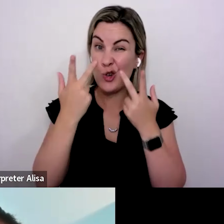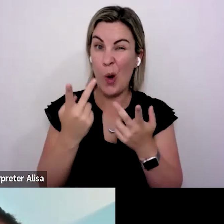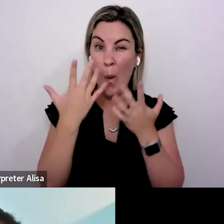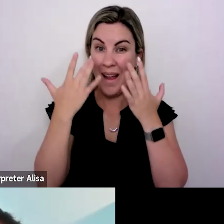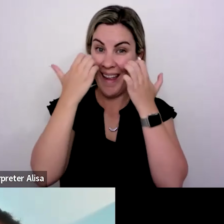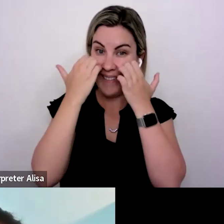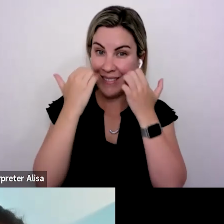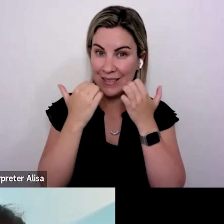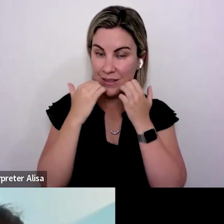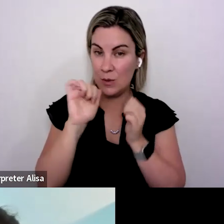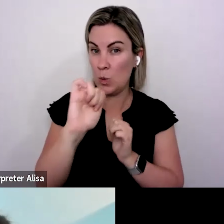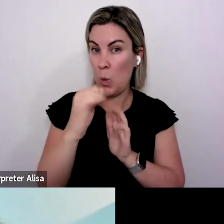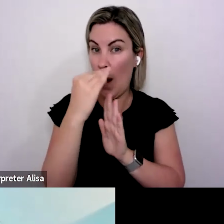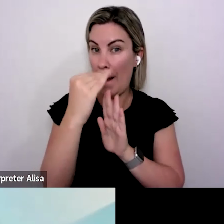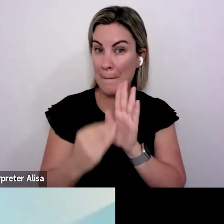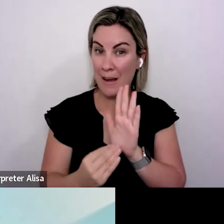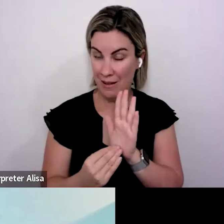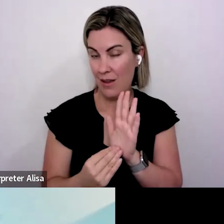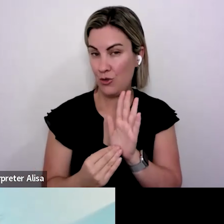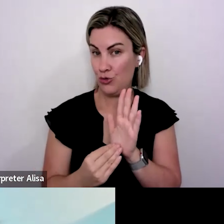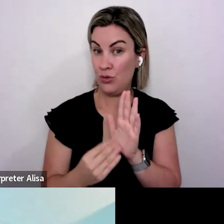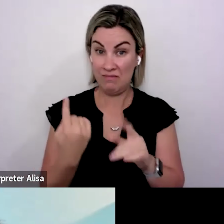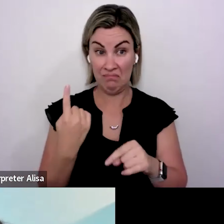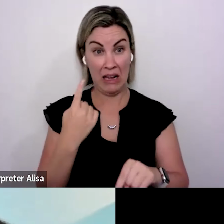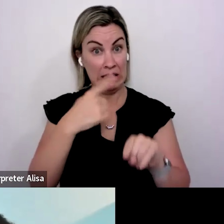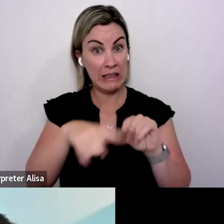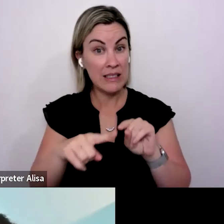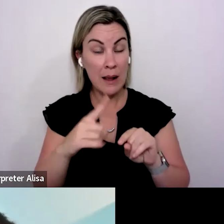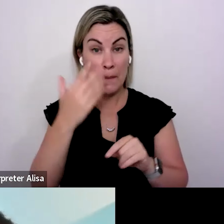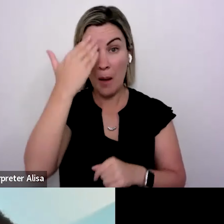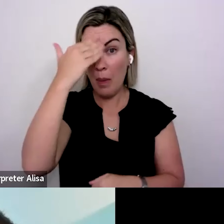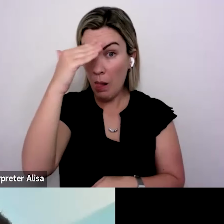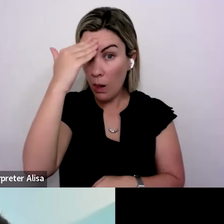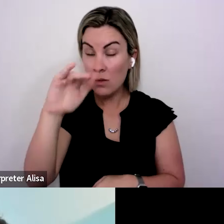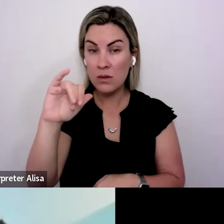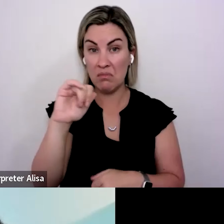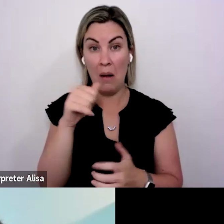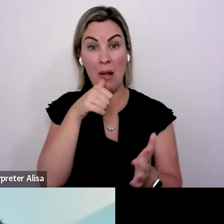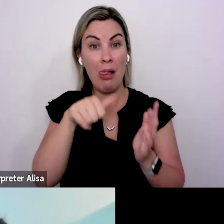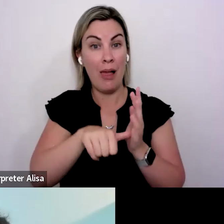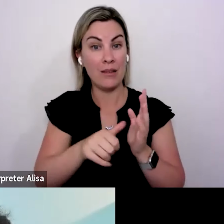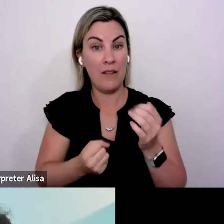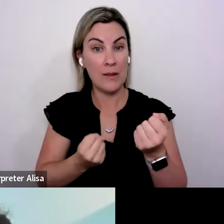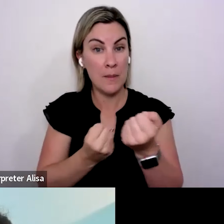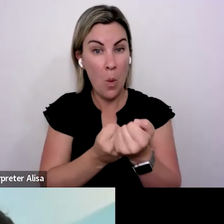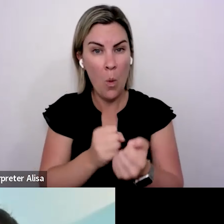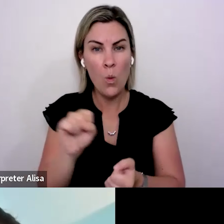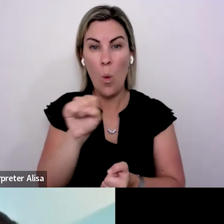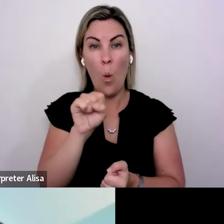of consent from Elders by letters of support, and also consultation fees in the budget, as well.